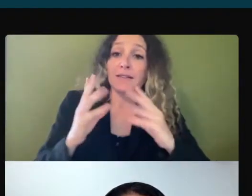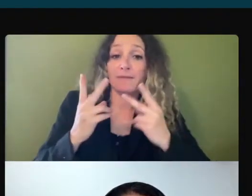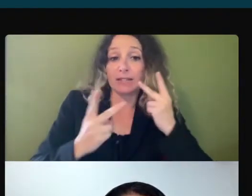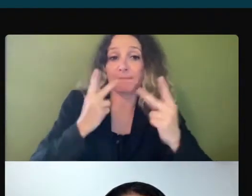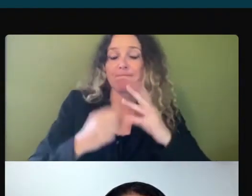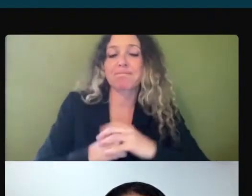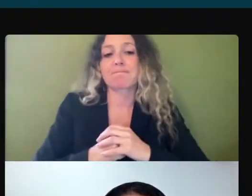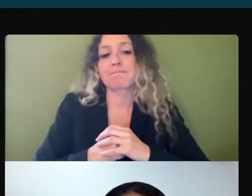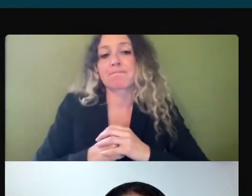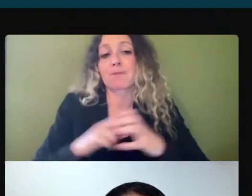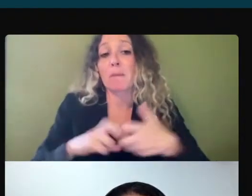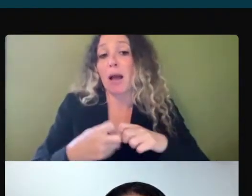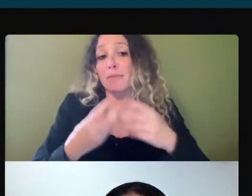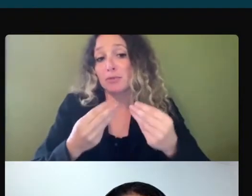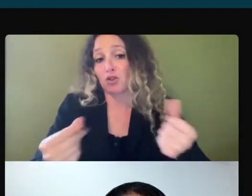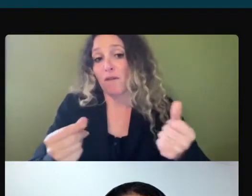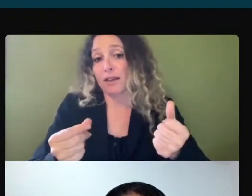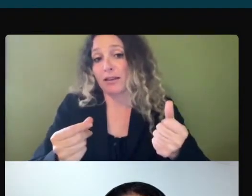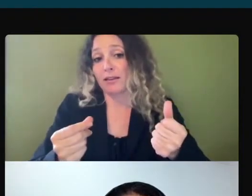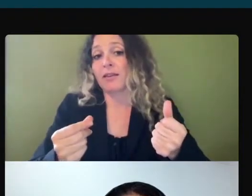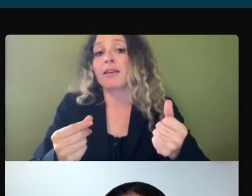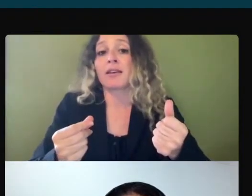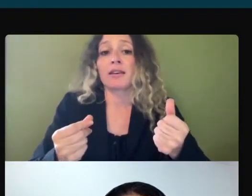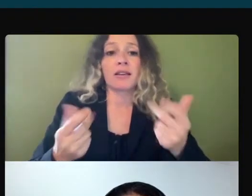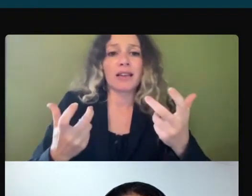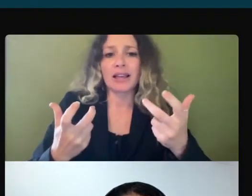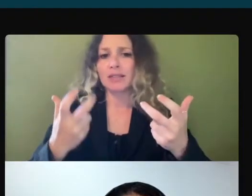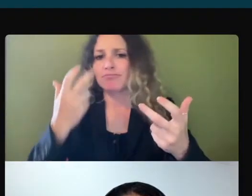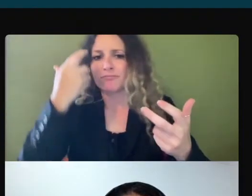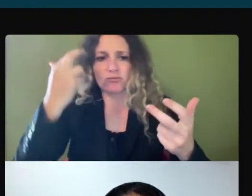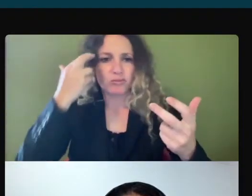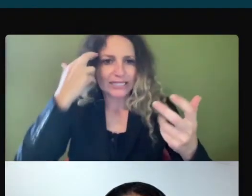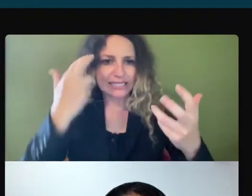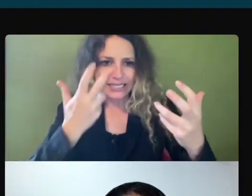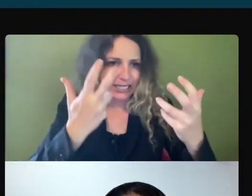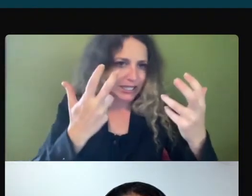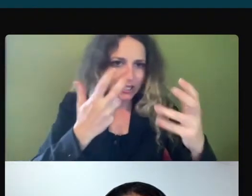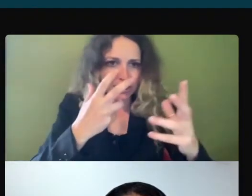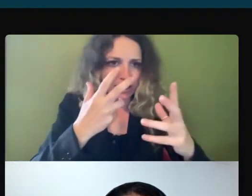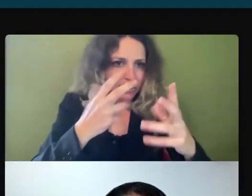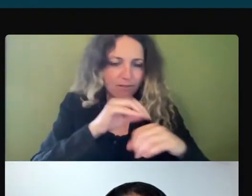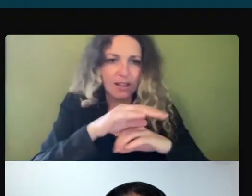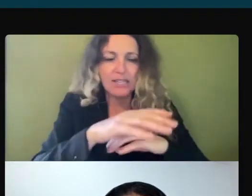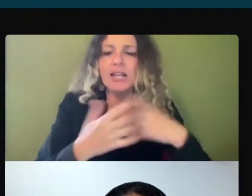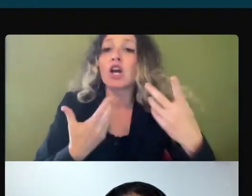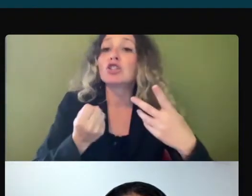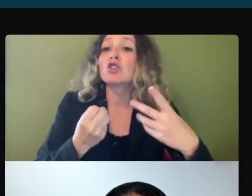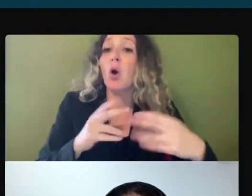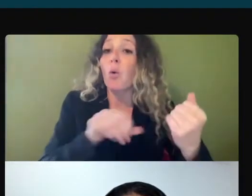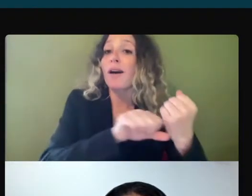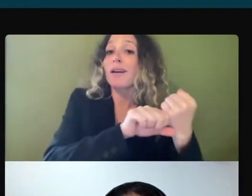reasoning and planning are all affected, thus keeping track of telemedicine appointments,